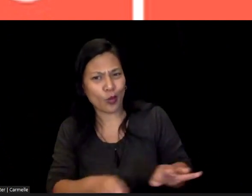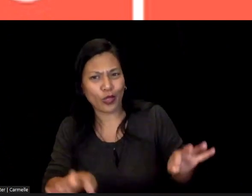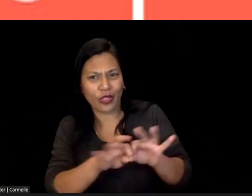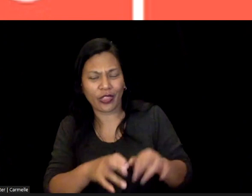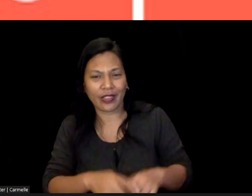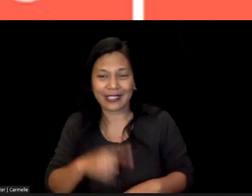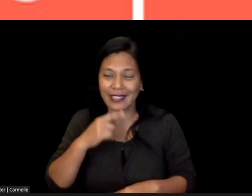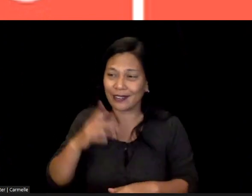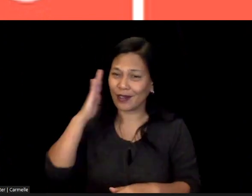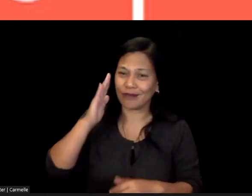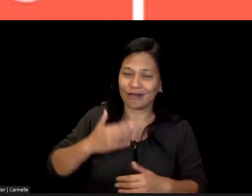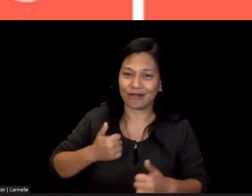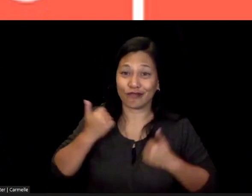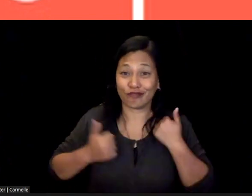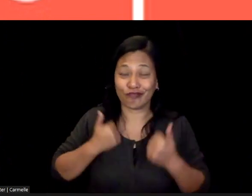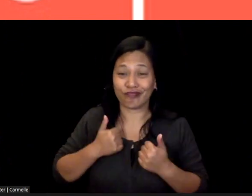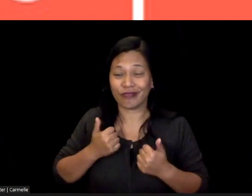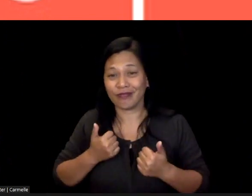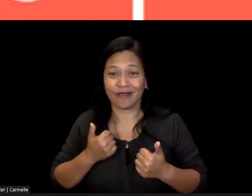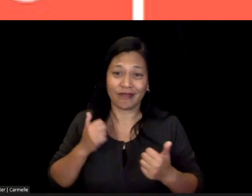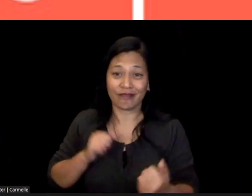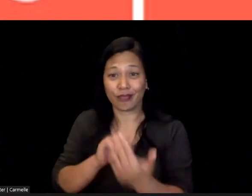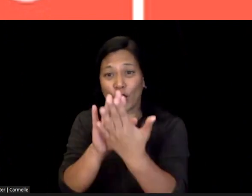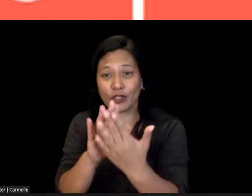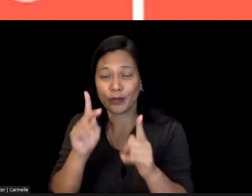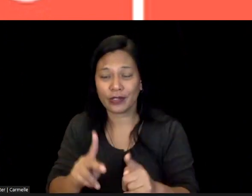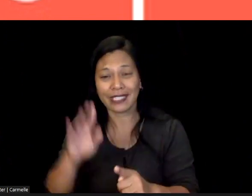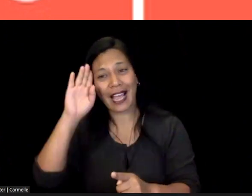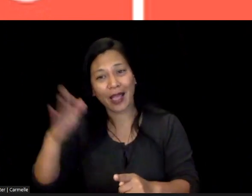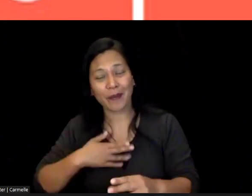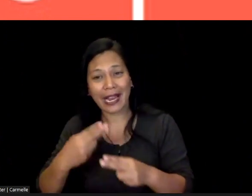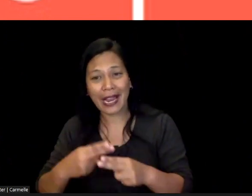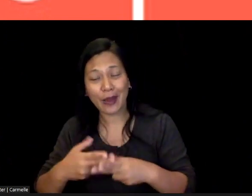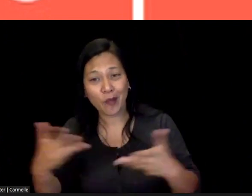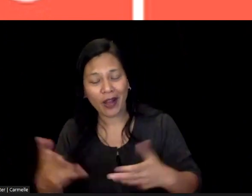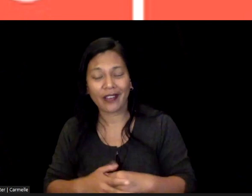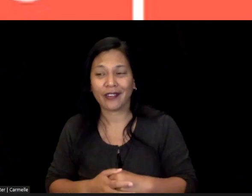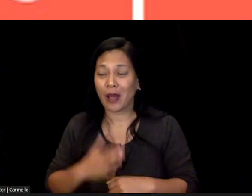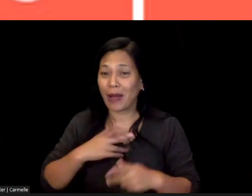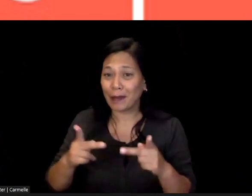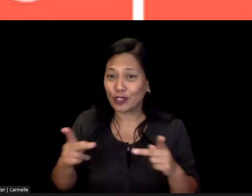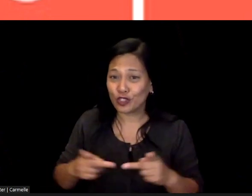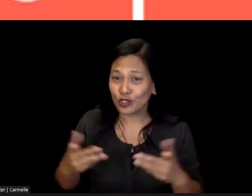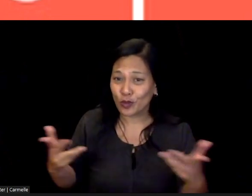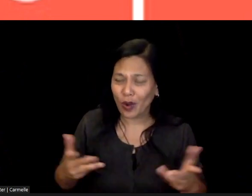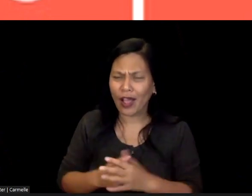My name is so-and-so, I'm the, you know, this is my position on this project. What can I do?